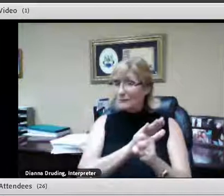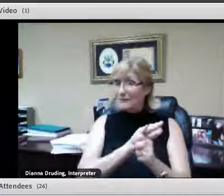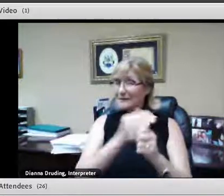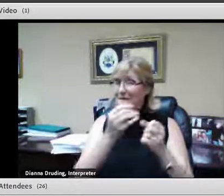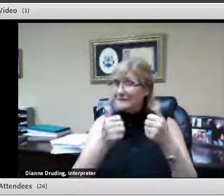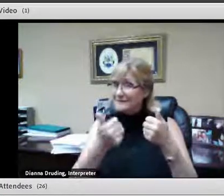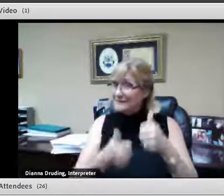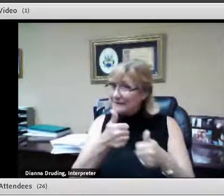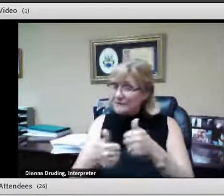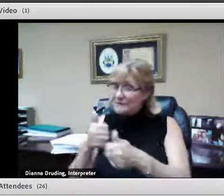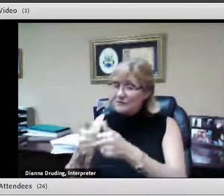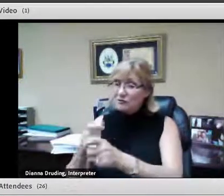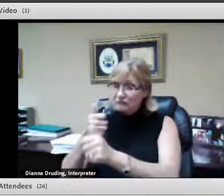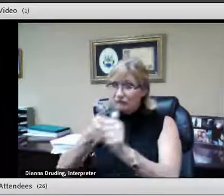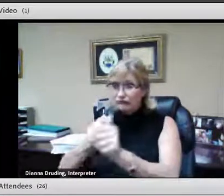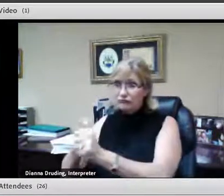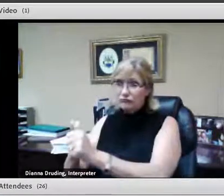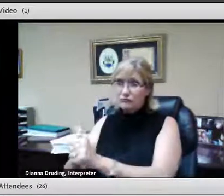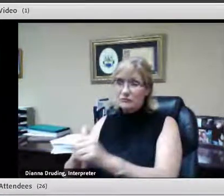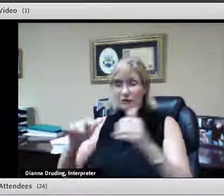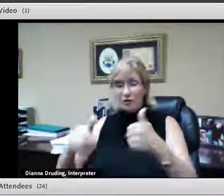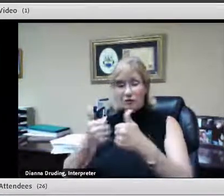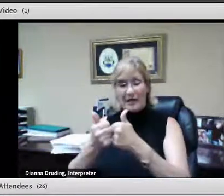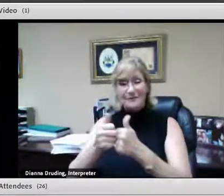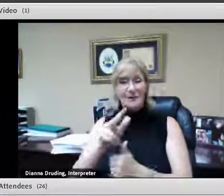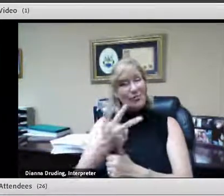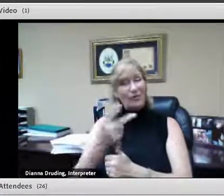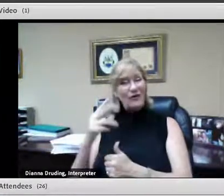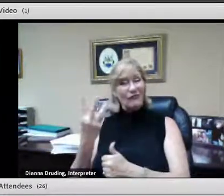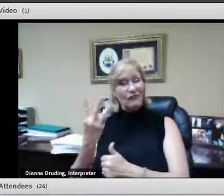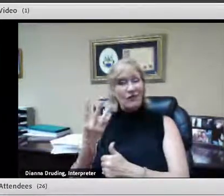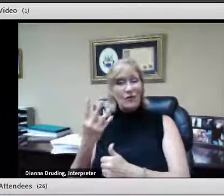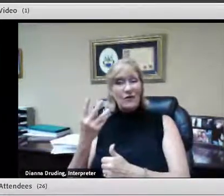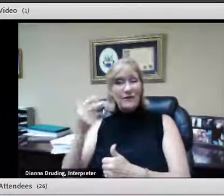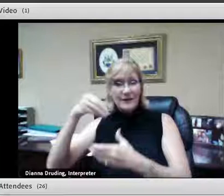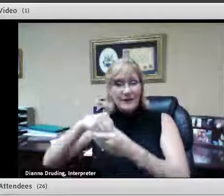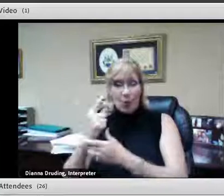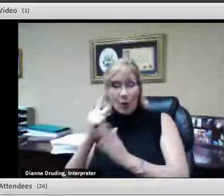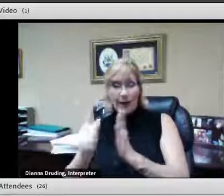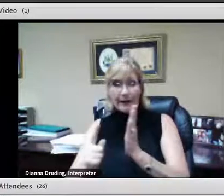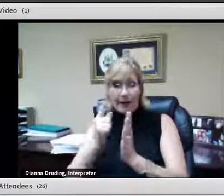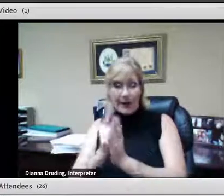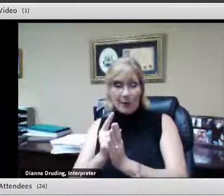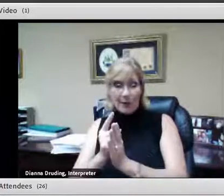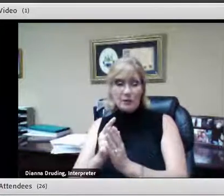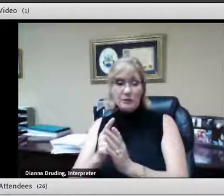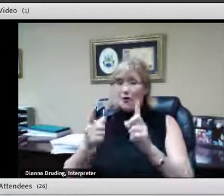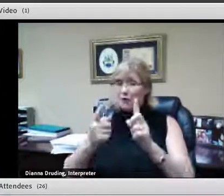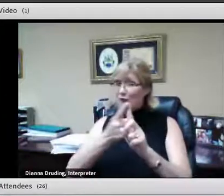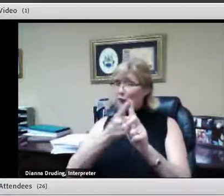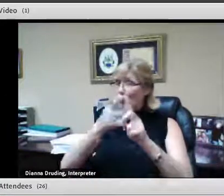four or five of these in an hour. And I'll actually give them one little STEAM cent for each one they do, and then for the first person to complete bingo,